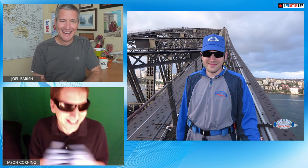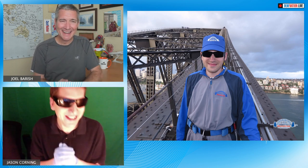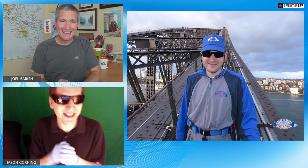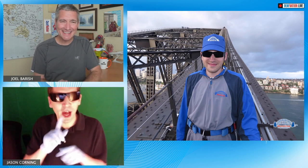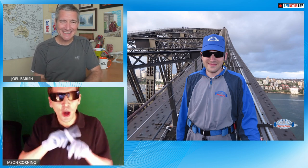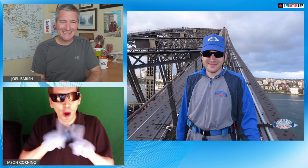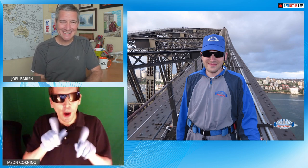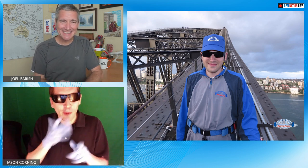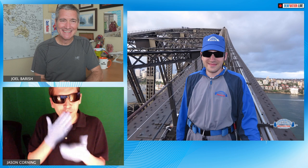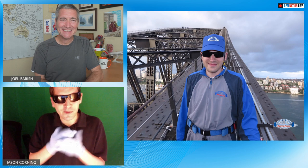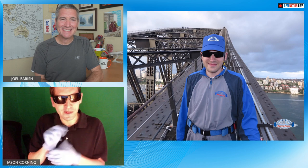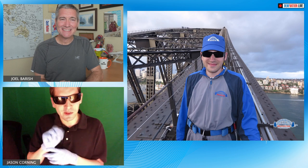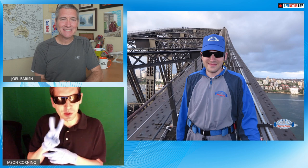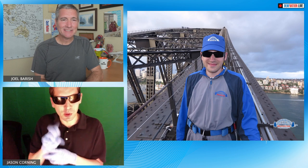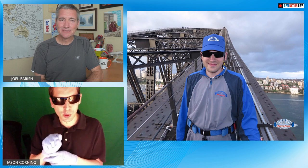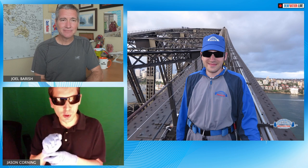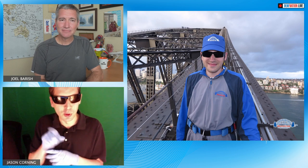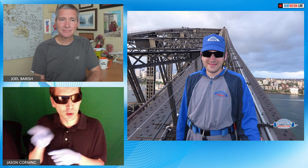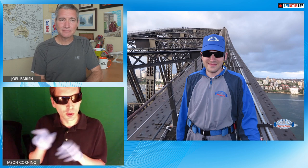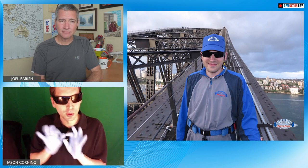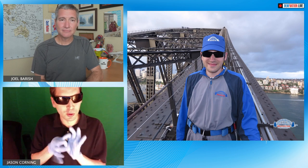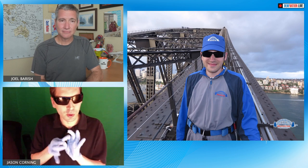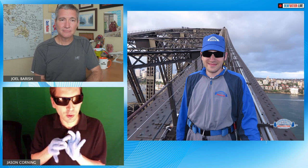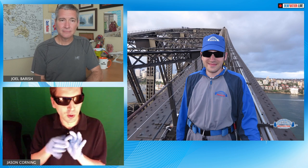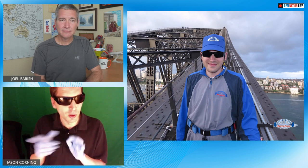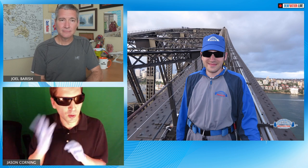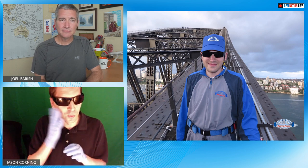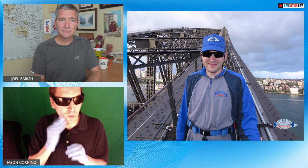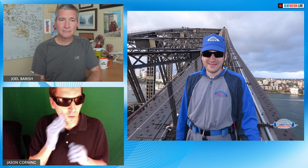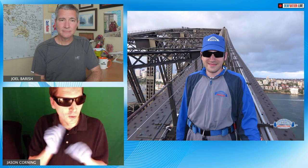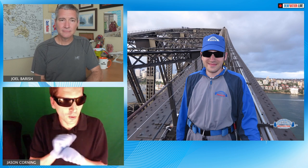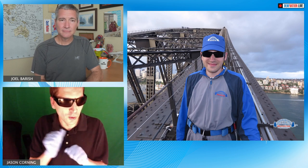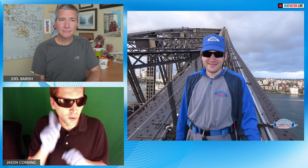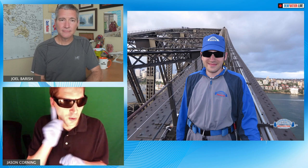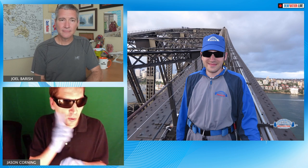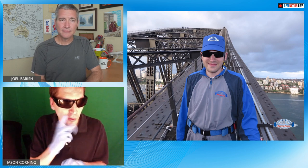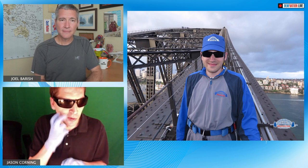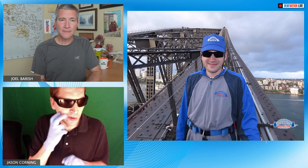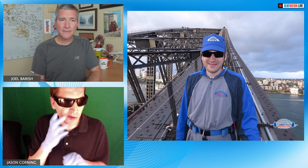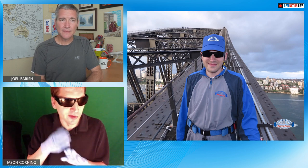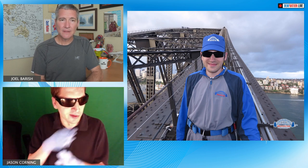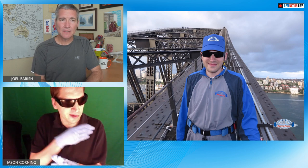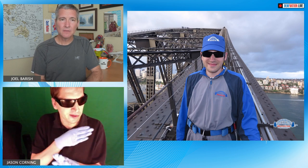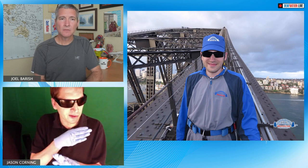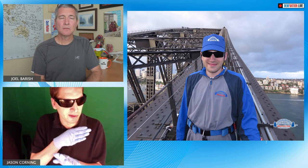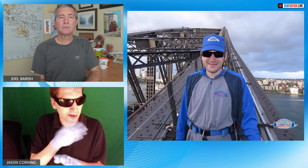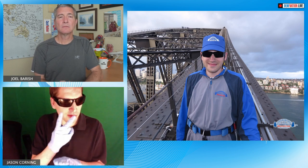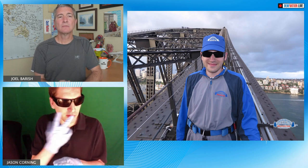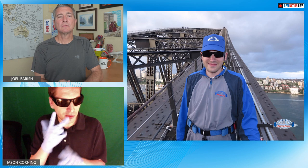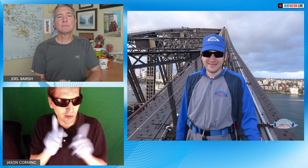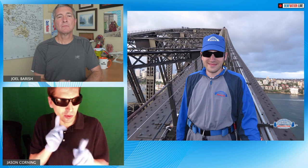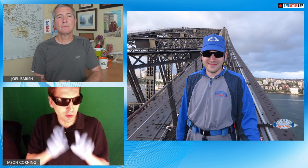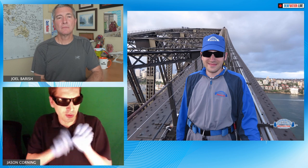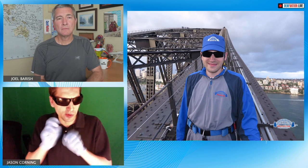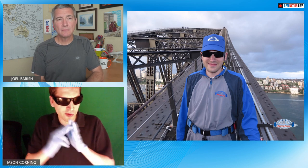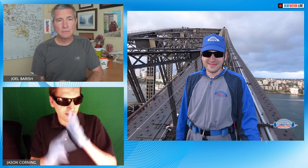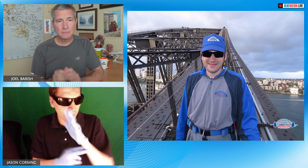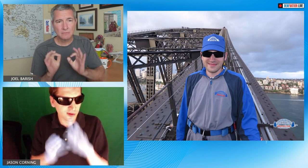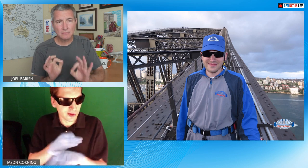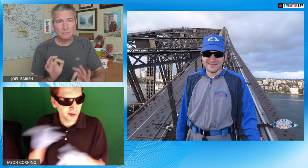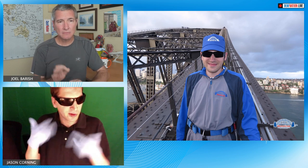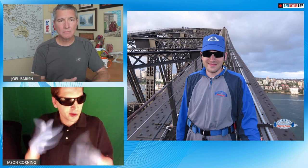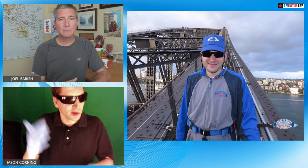But the good news is that she has experience interpreting for a few deaf people on the bridge before me.